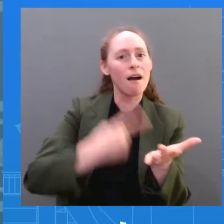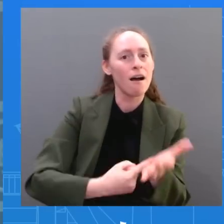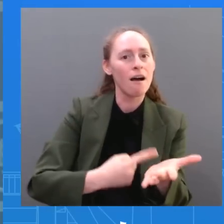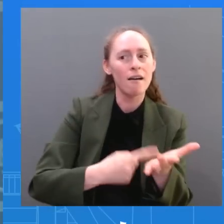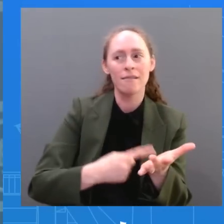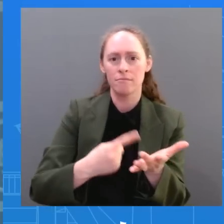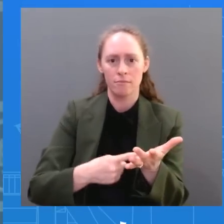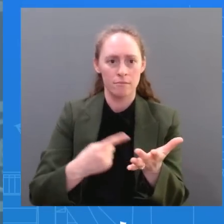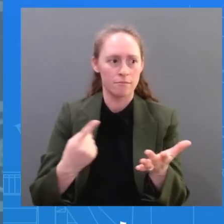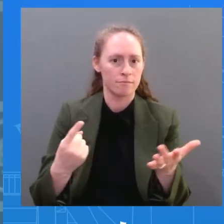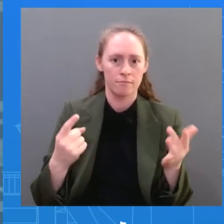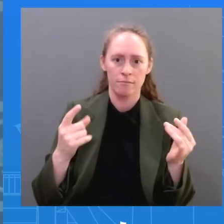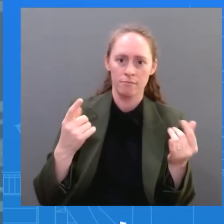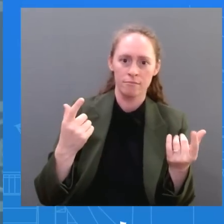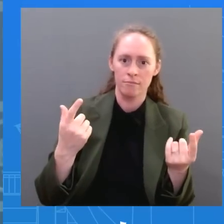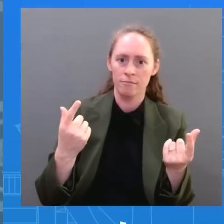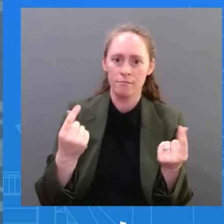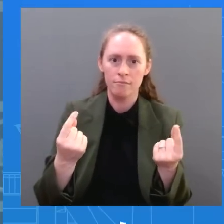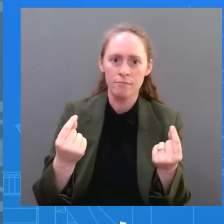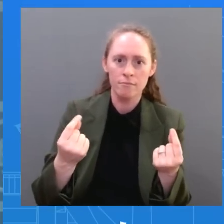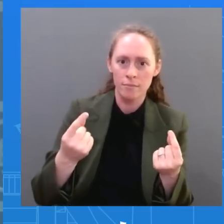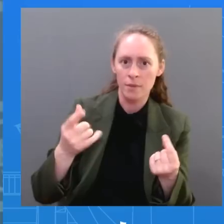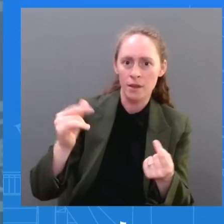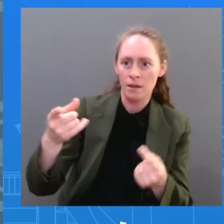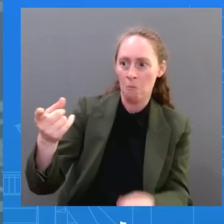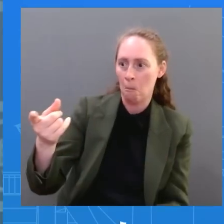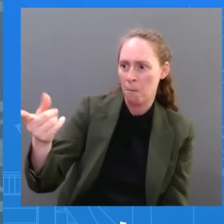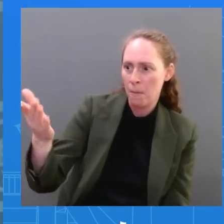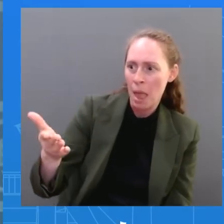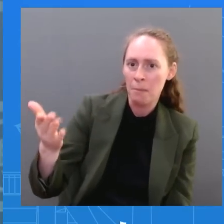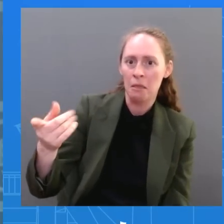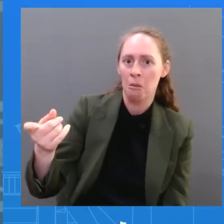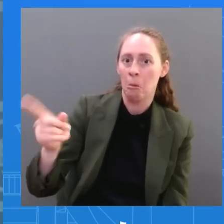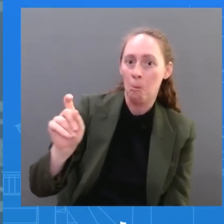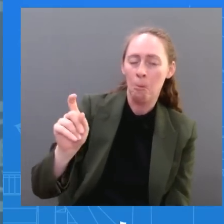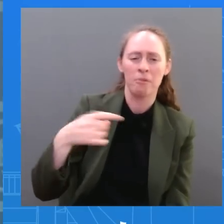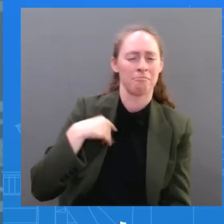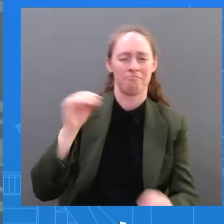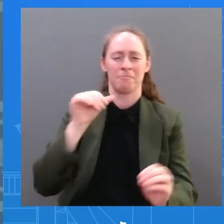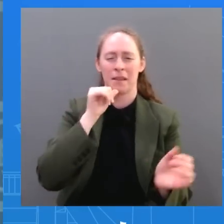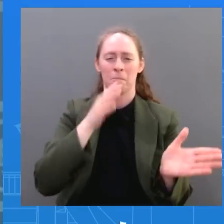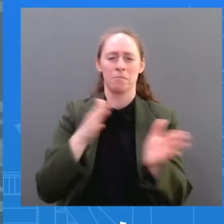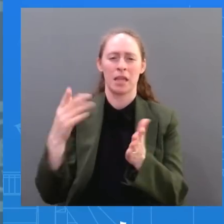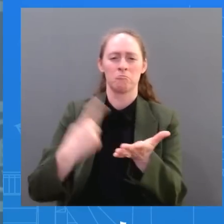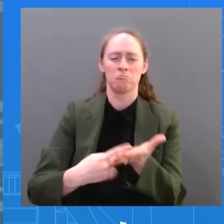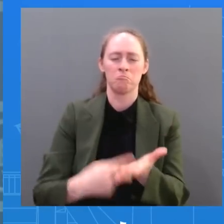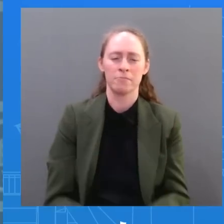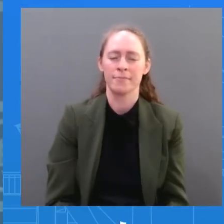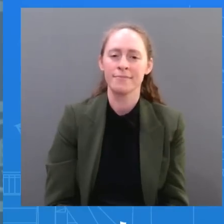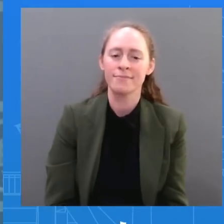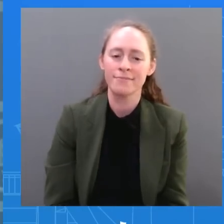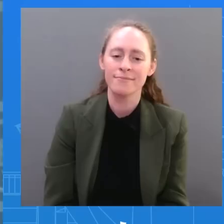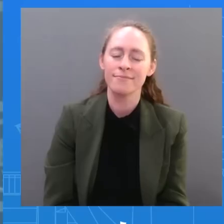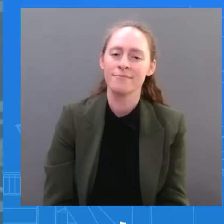whether it's on the judicial level or the executive branch. Go ahead. The Press: You've mentioned Trevor Reed a couple times. His release was part of a prisoner swap.